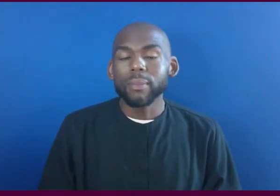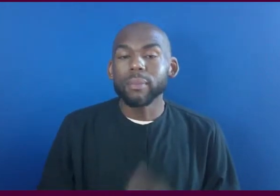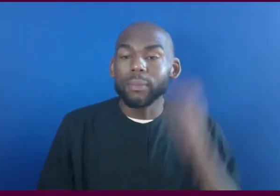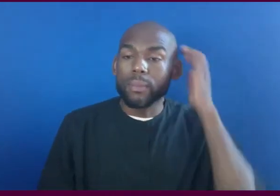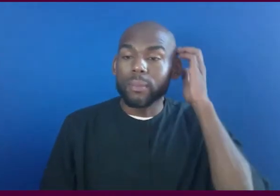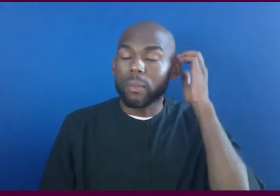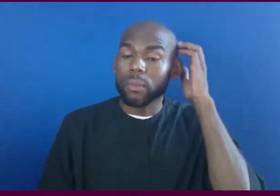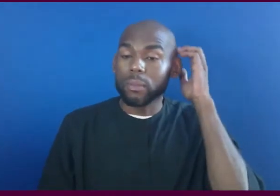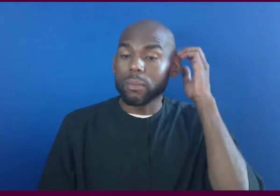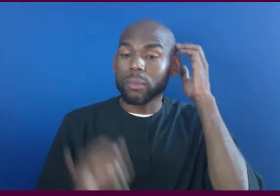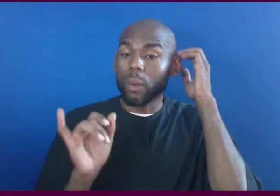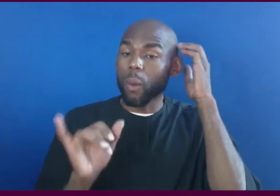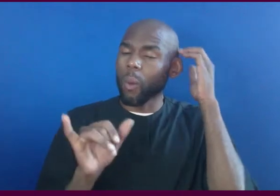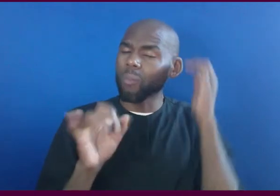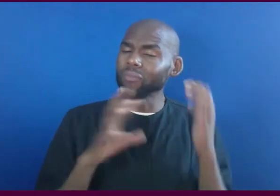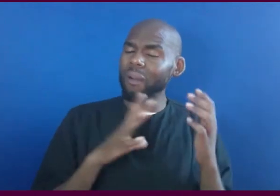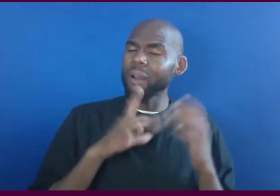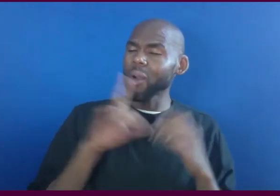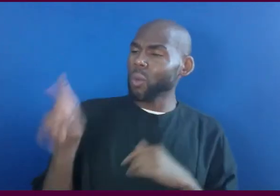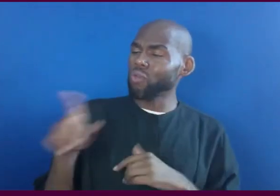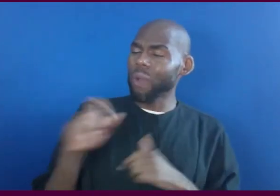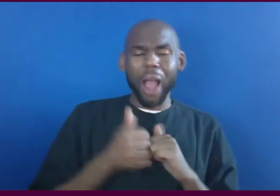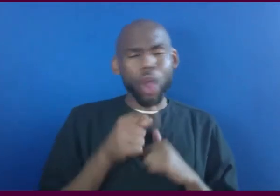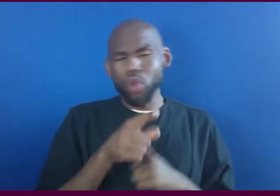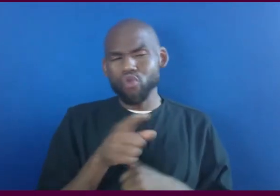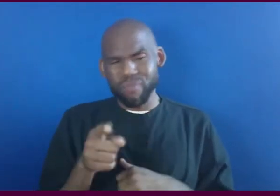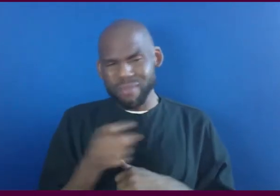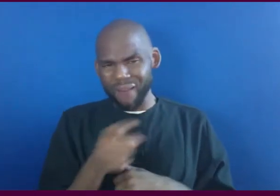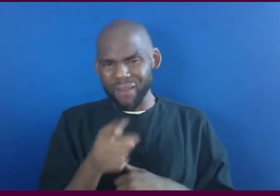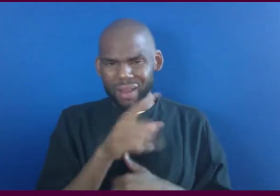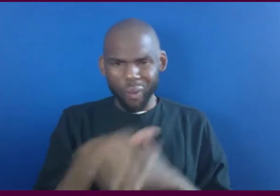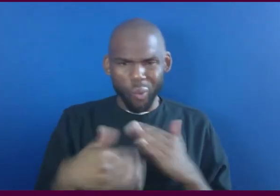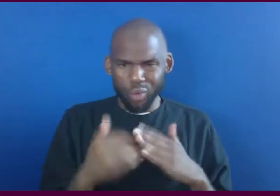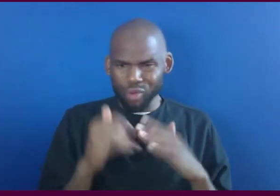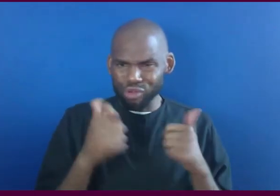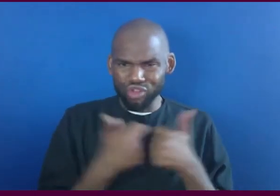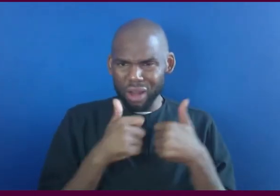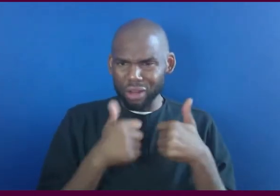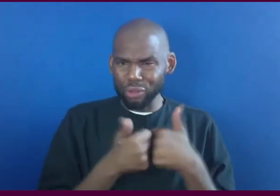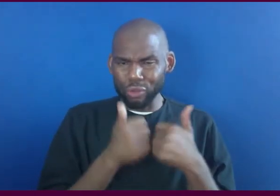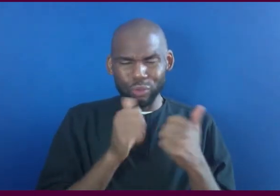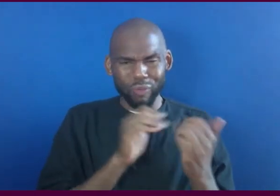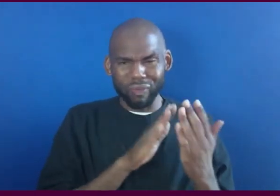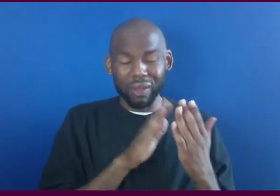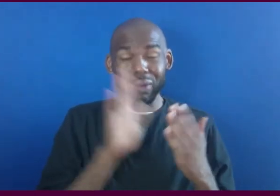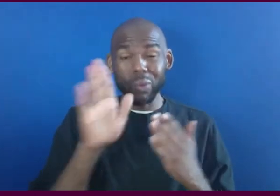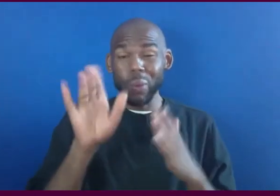And how have you navigated all of these challenges that you've faced, fitting into these identities